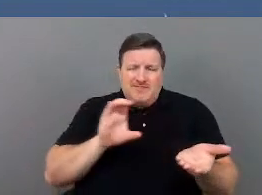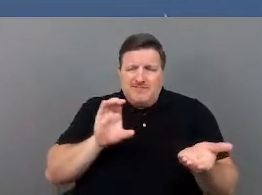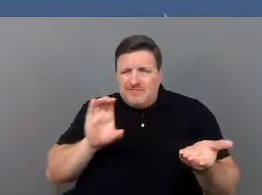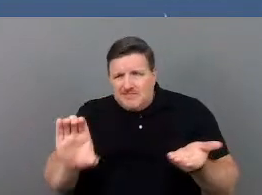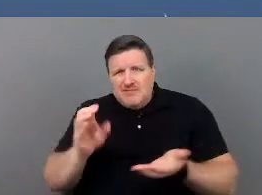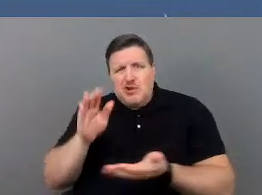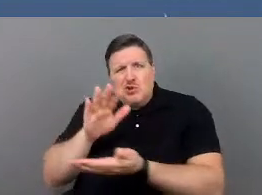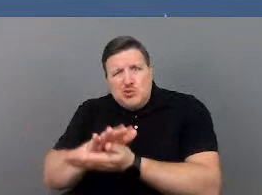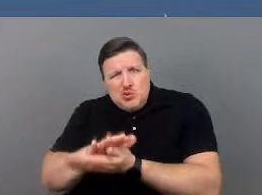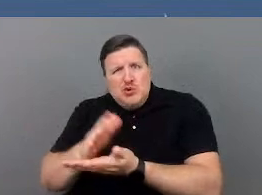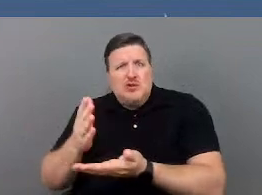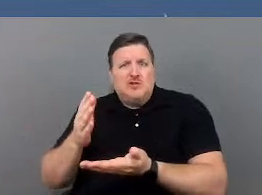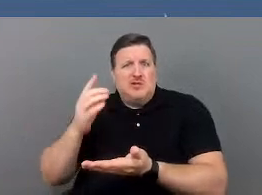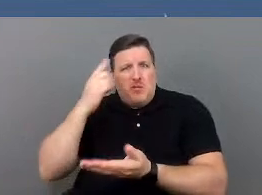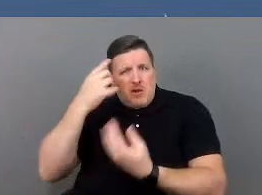PROGRAMMING, MENTAL HEALTH SUPPORTS,